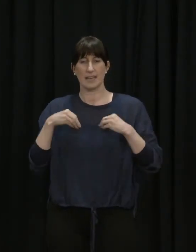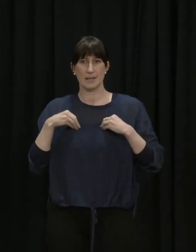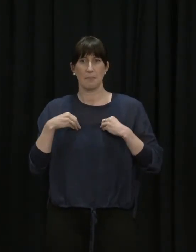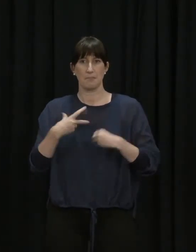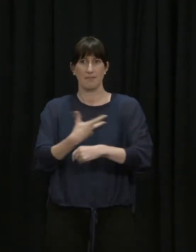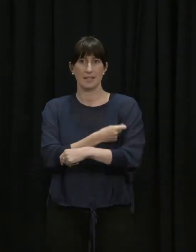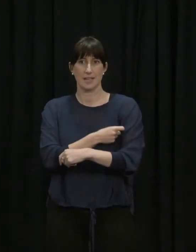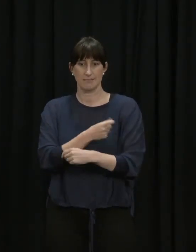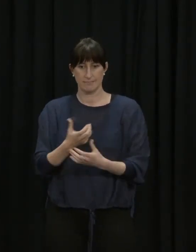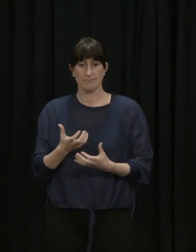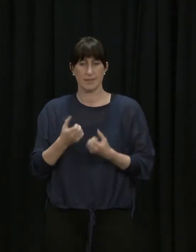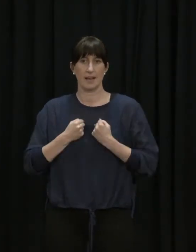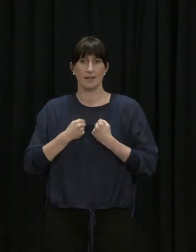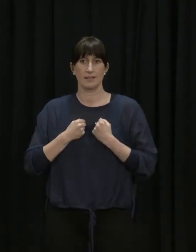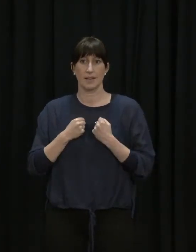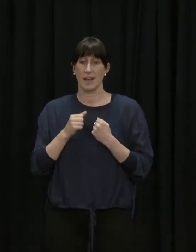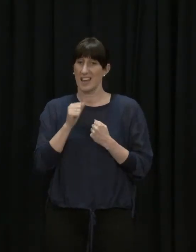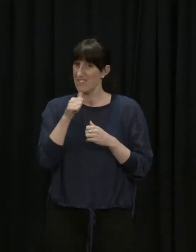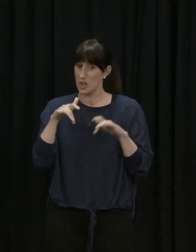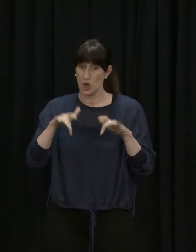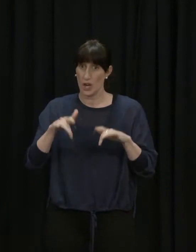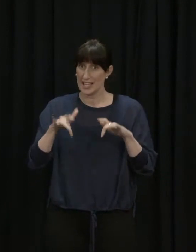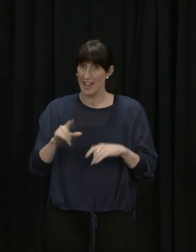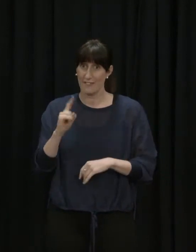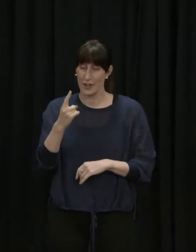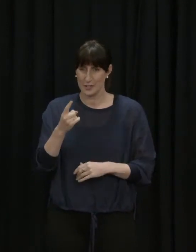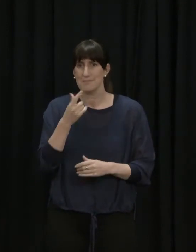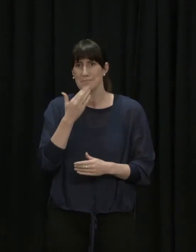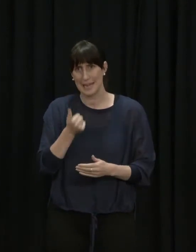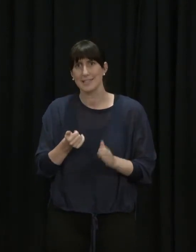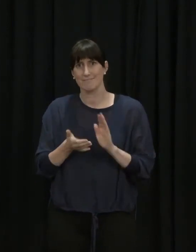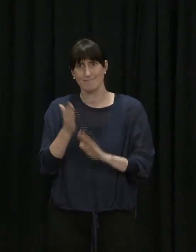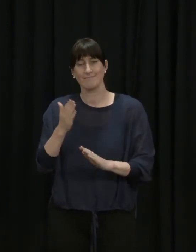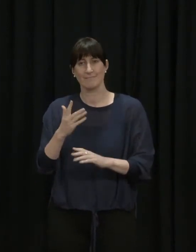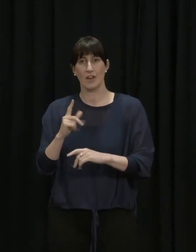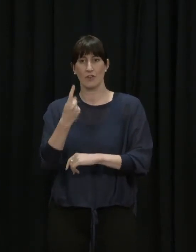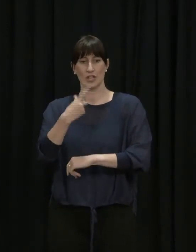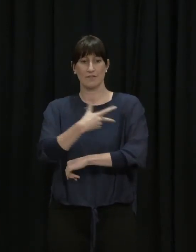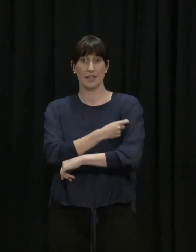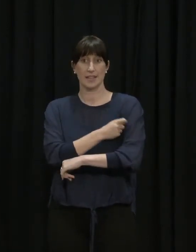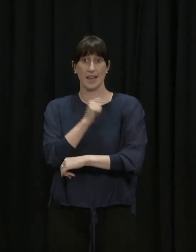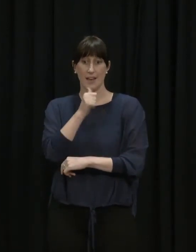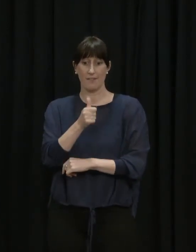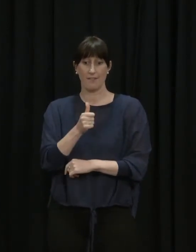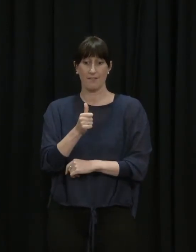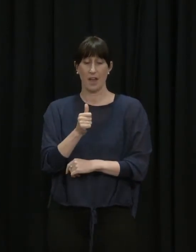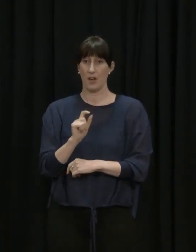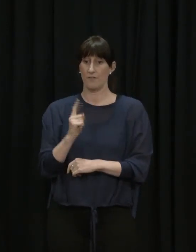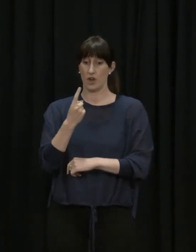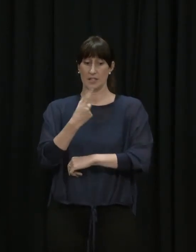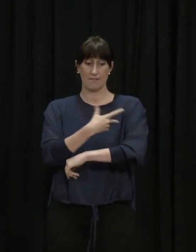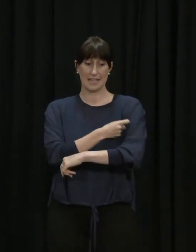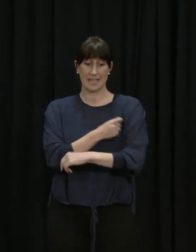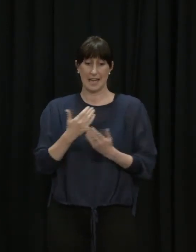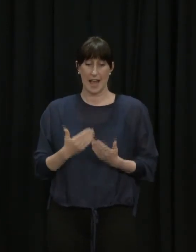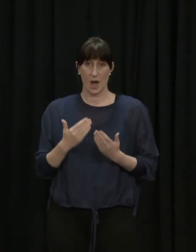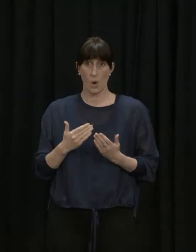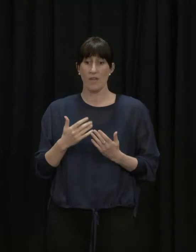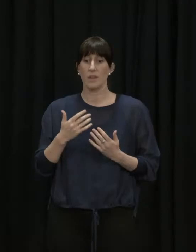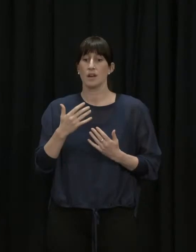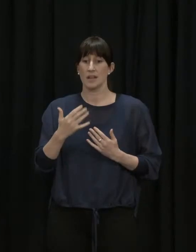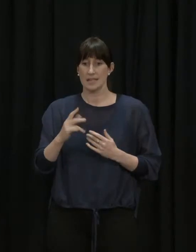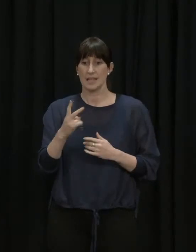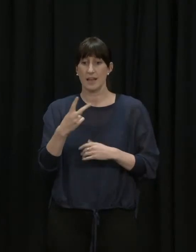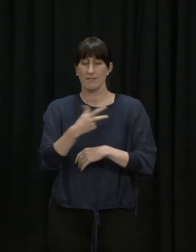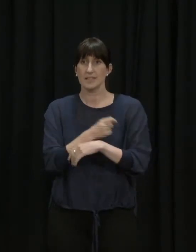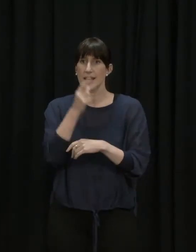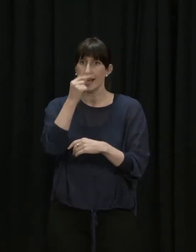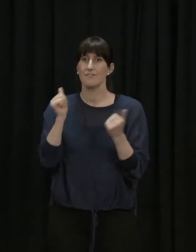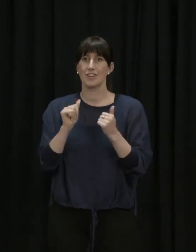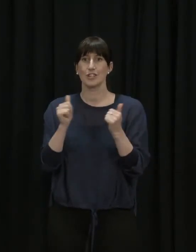New Zealand I want to encourage